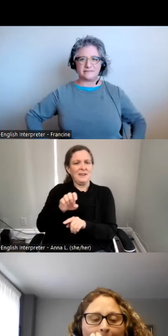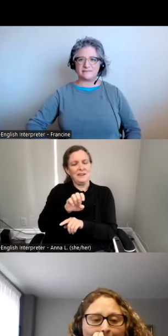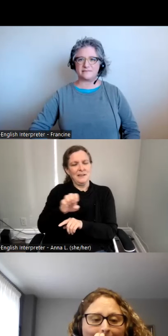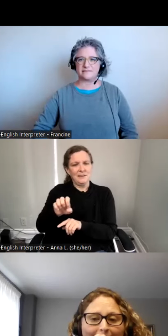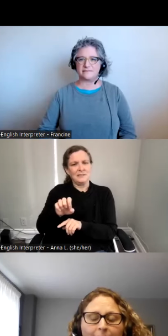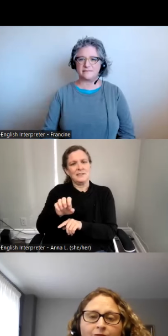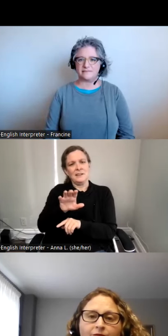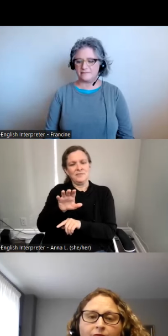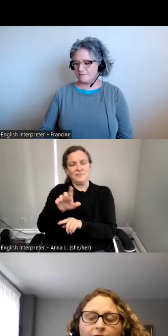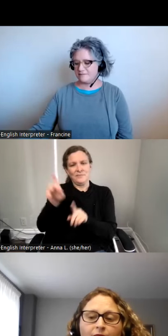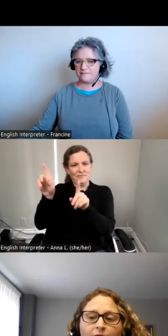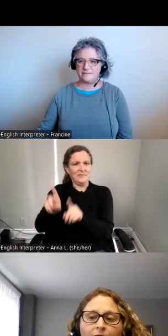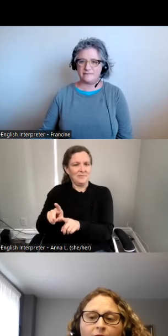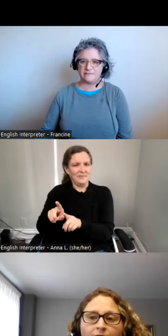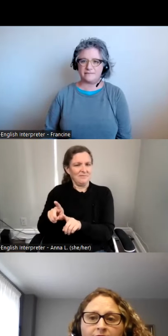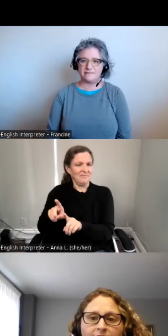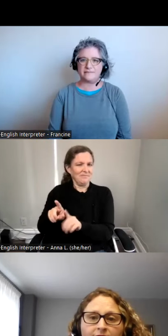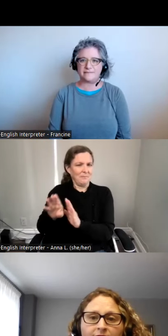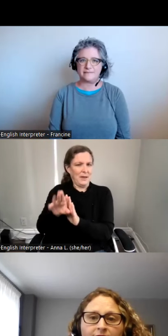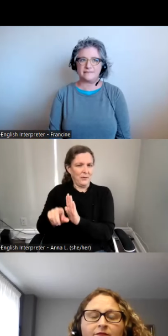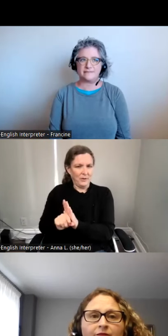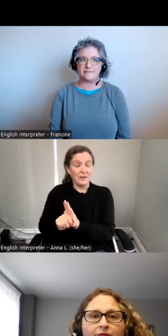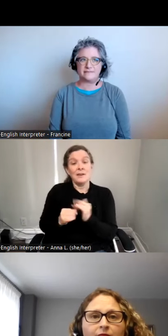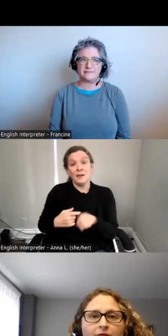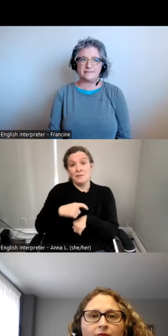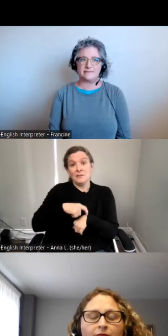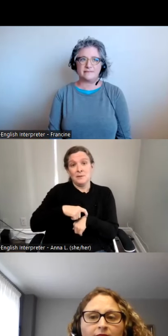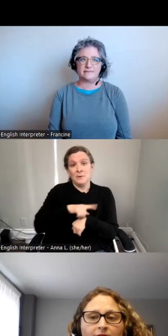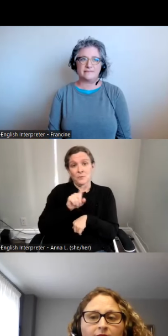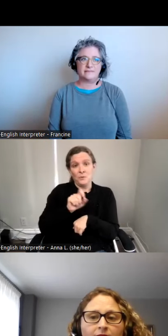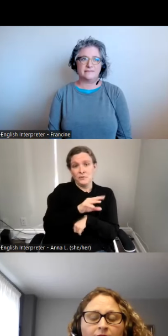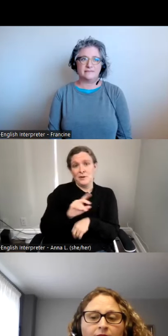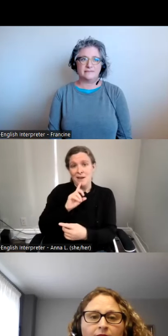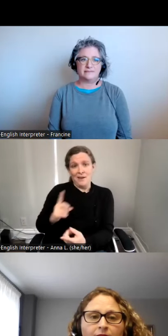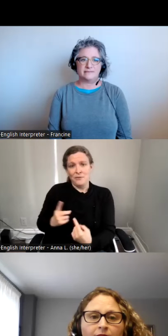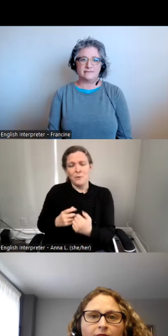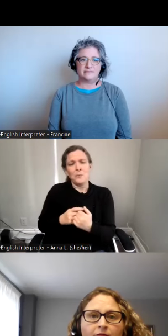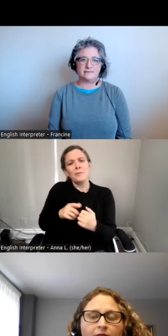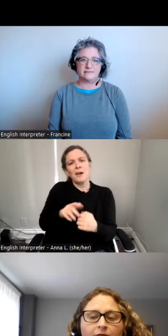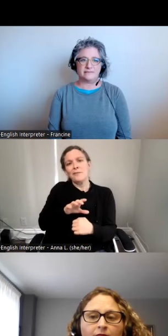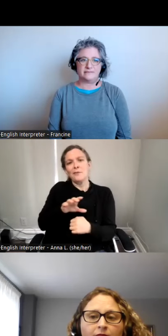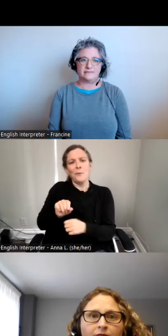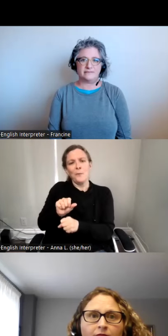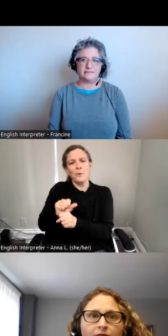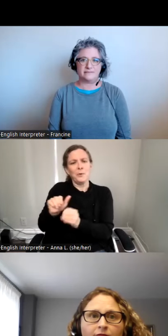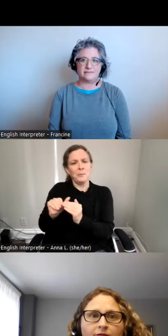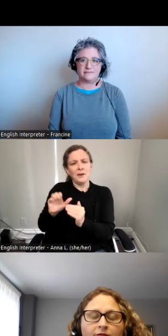pronouns are she and her and I am of East Indian